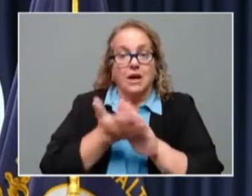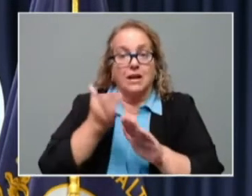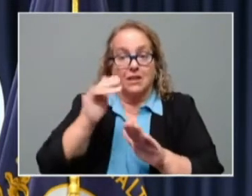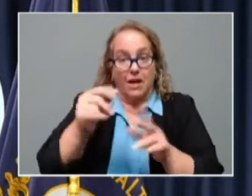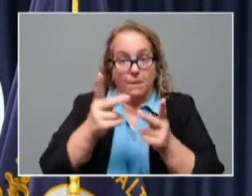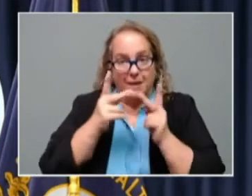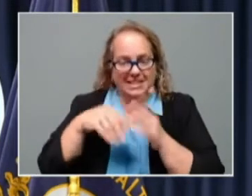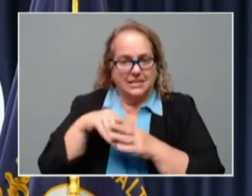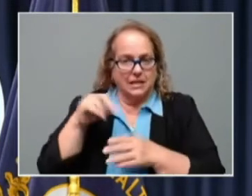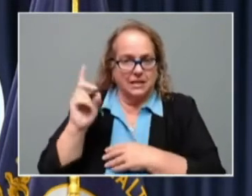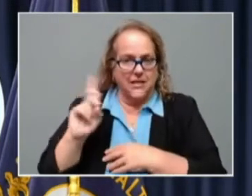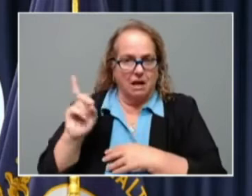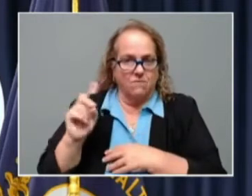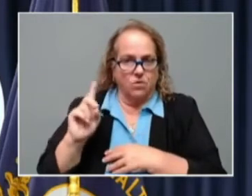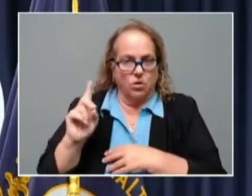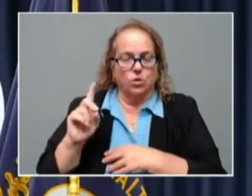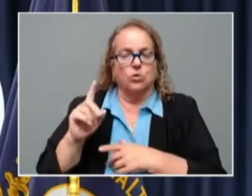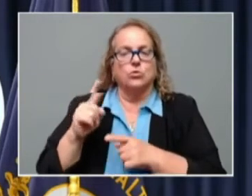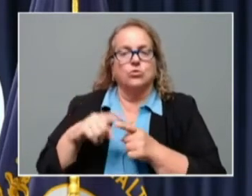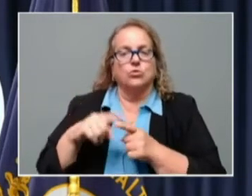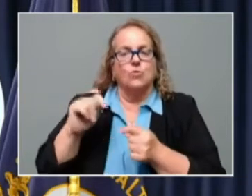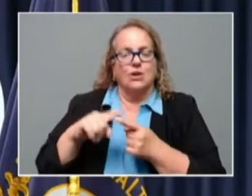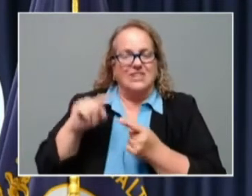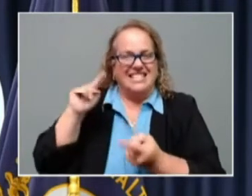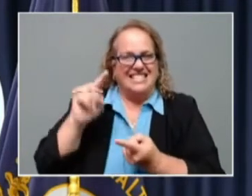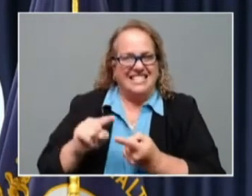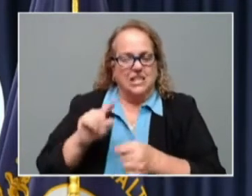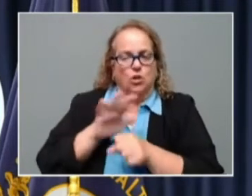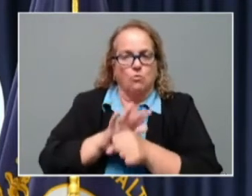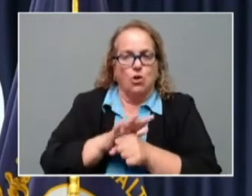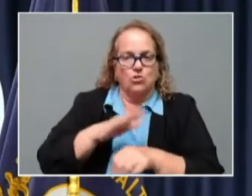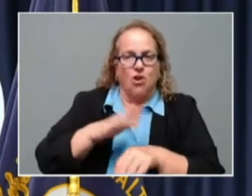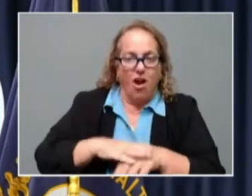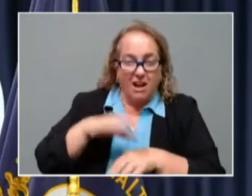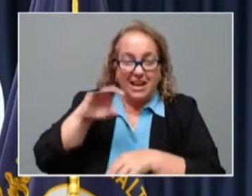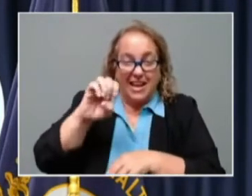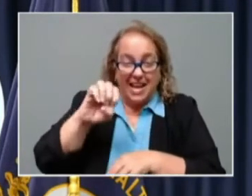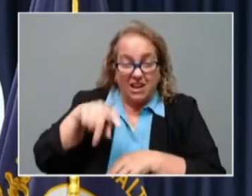ease the pressure on Ephraim McDowell which has has gone through some really